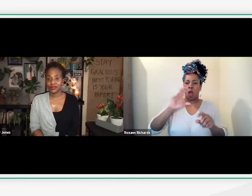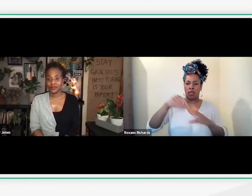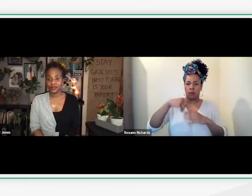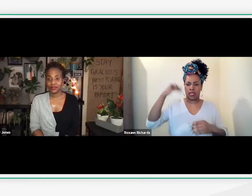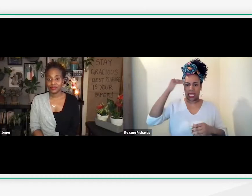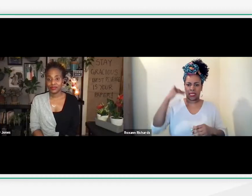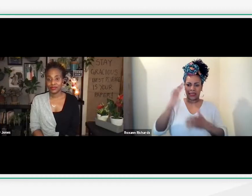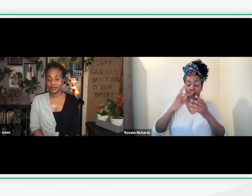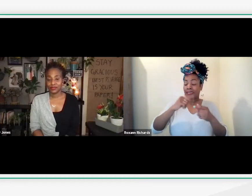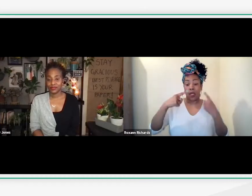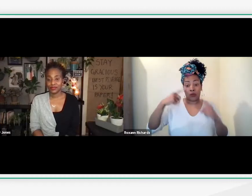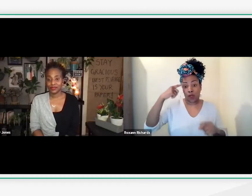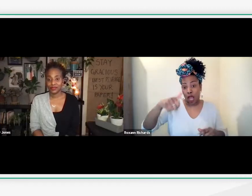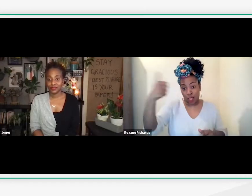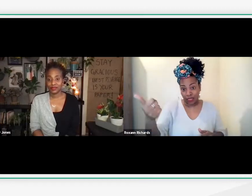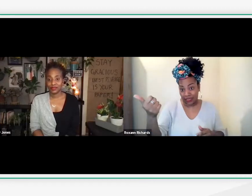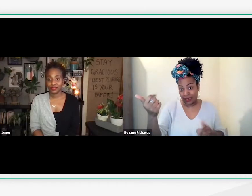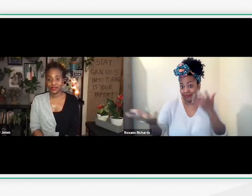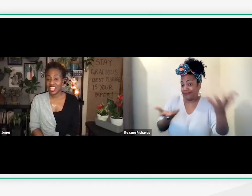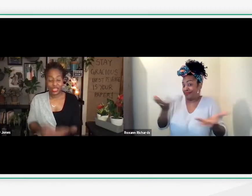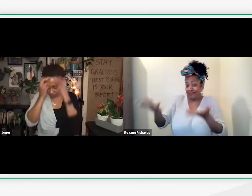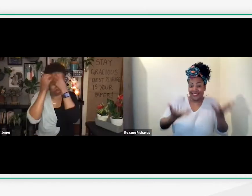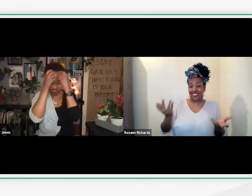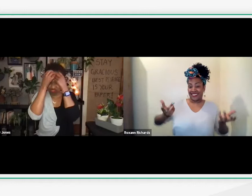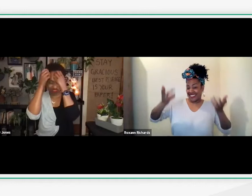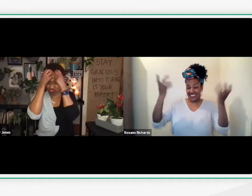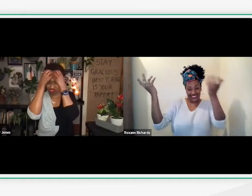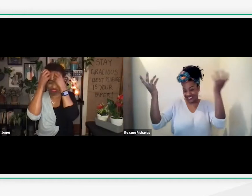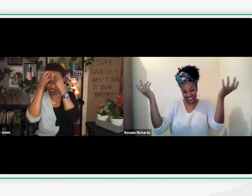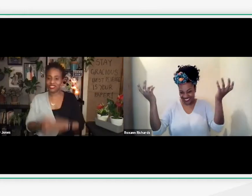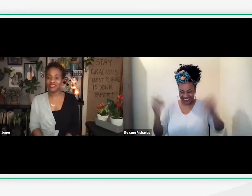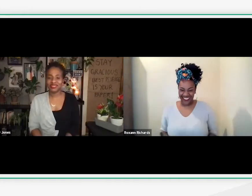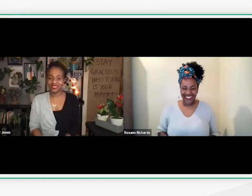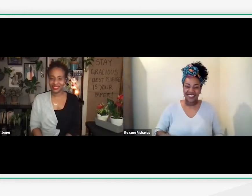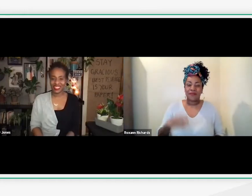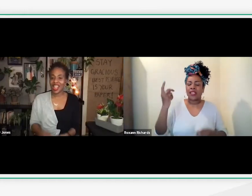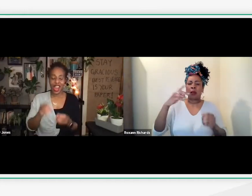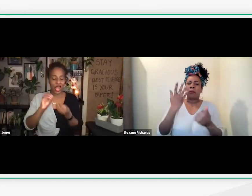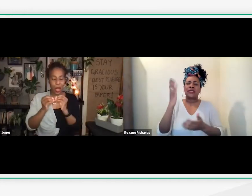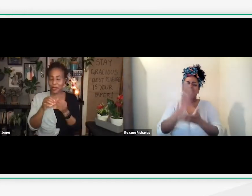So, numbers worked well in my mind compared to other things. >>JAZZY JONES: All that other stuff gets